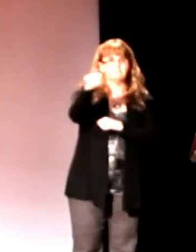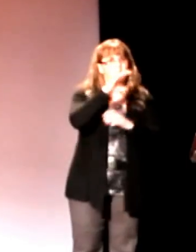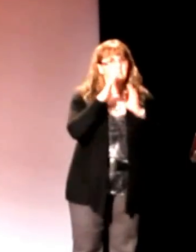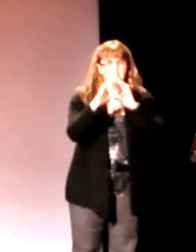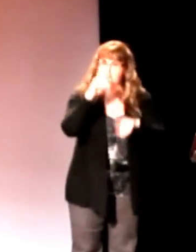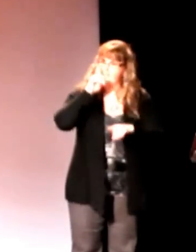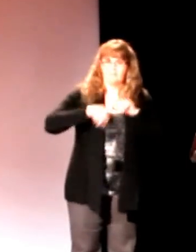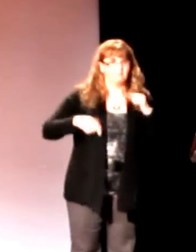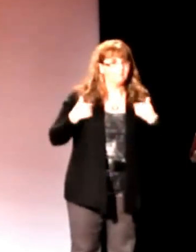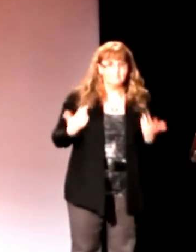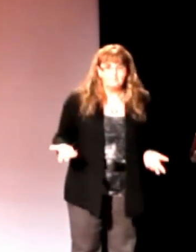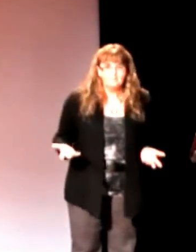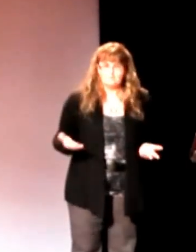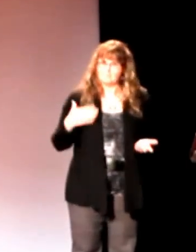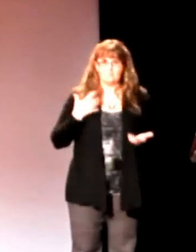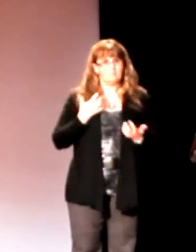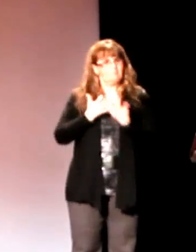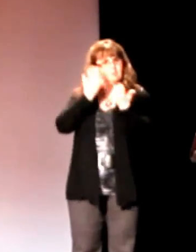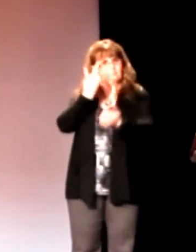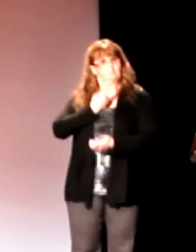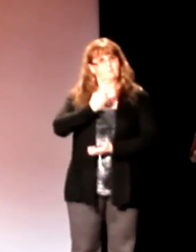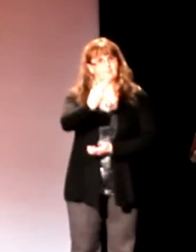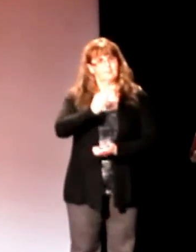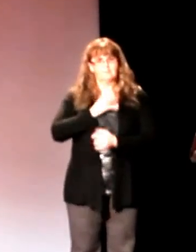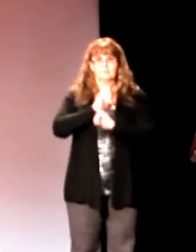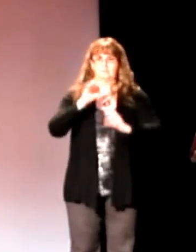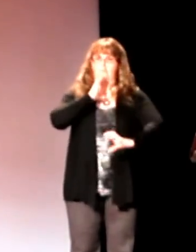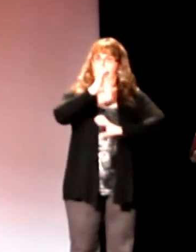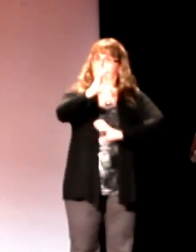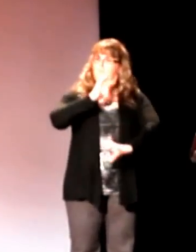To identify what isn't working, let's investigate effective communication.